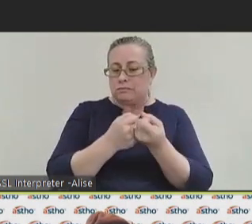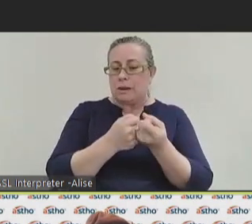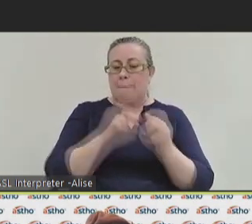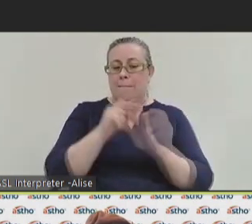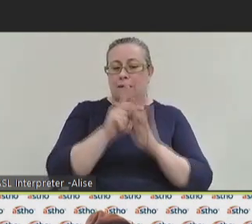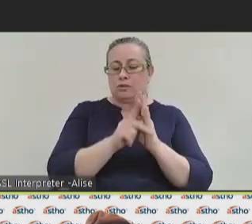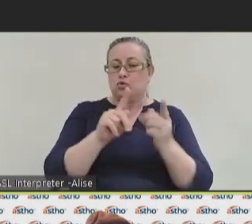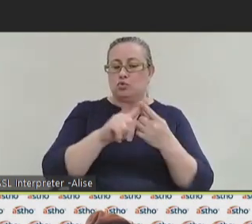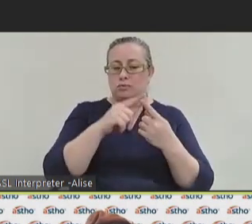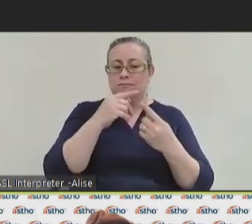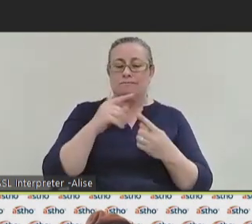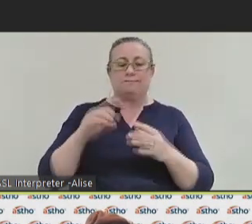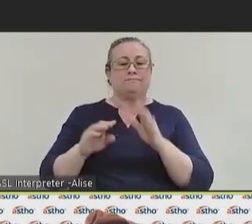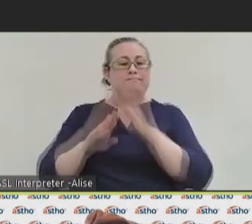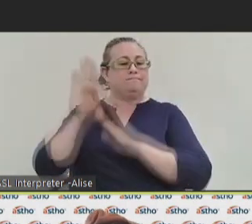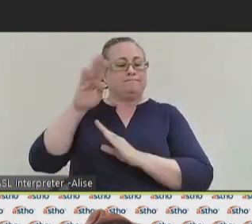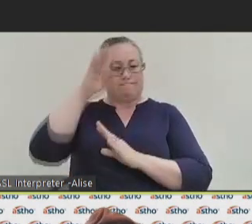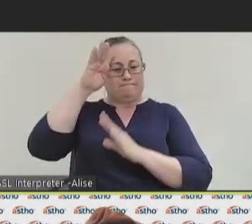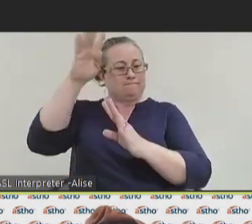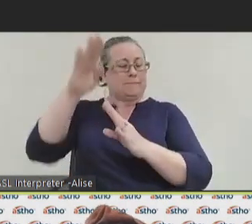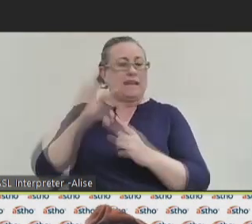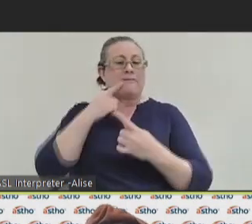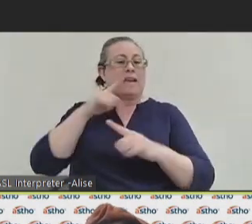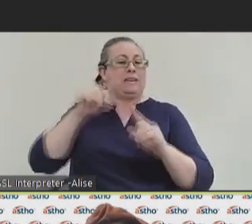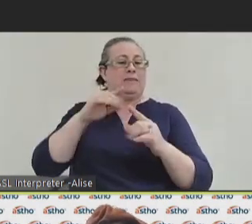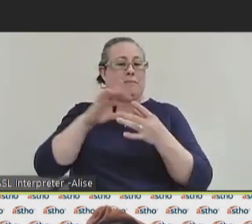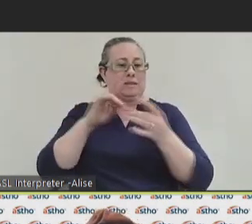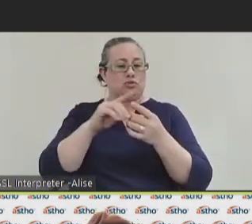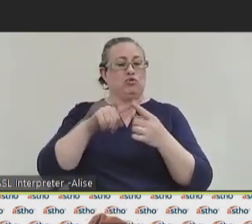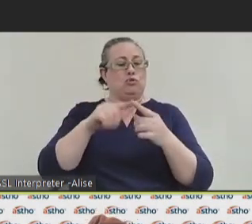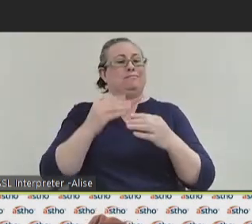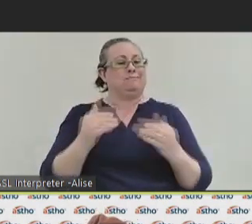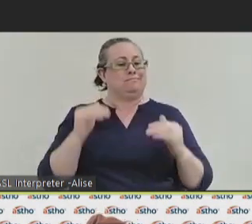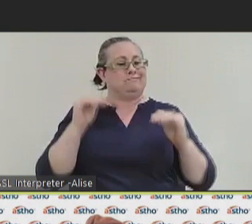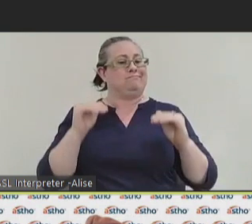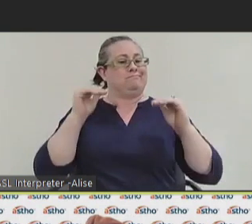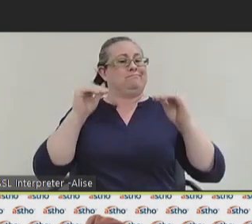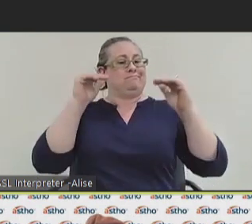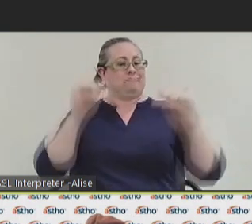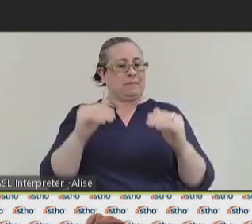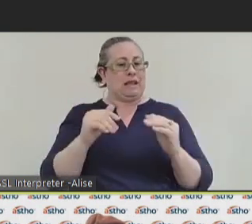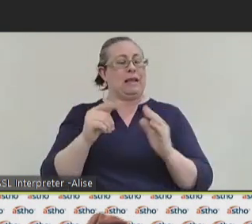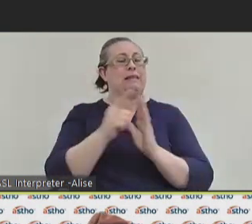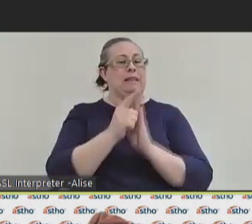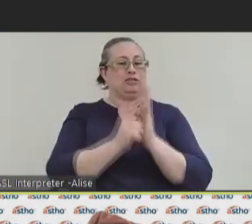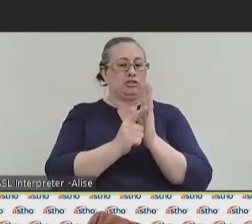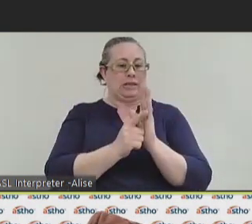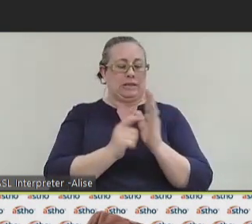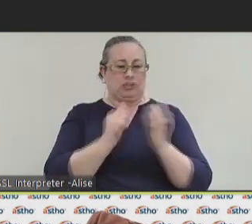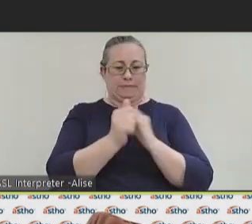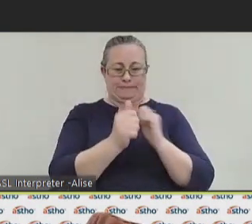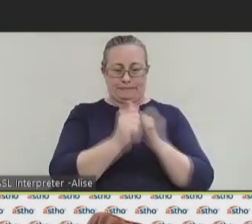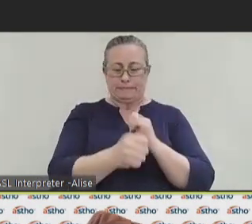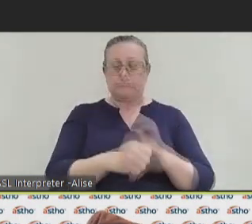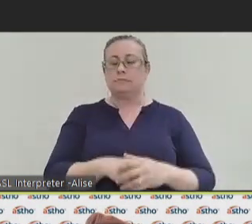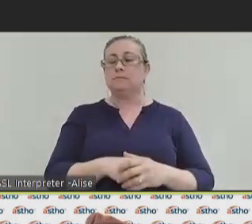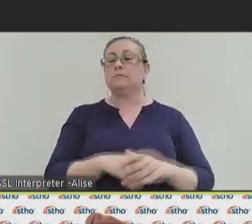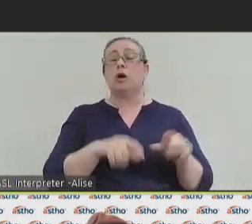messages to advance vaccine legislation. The second session focused on vaccine-like products,